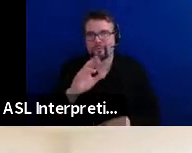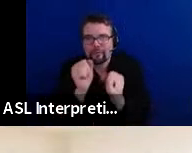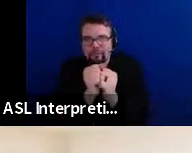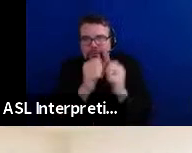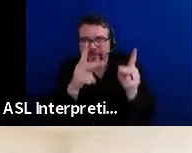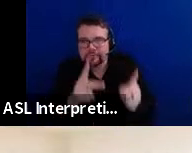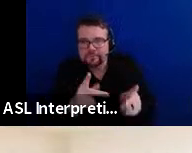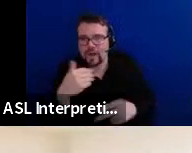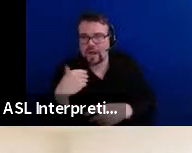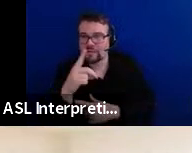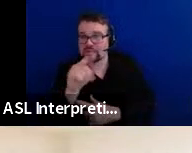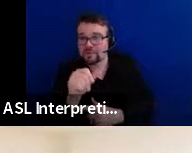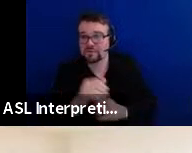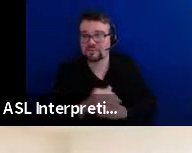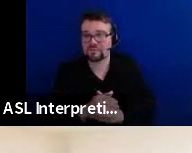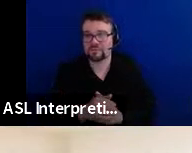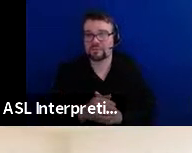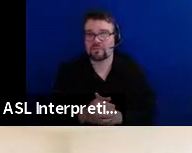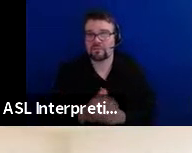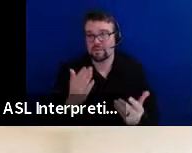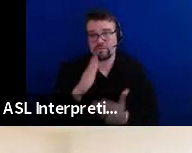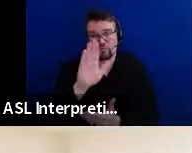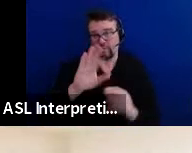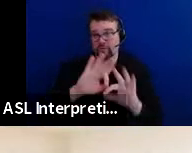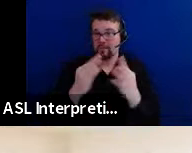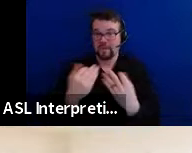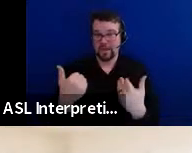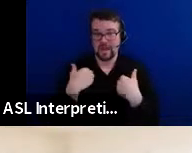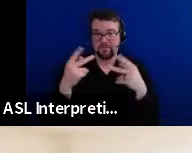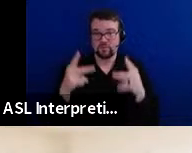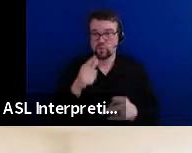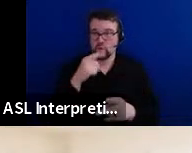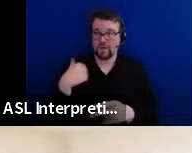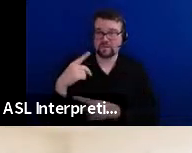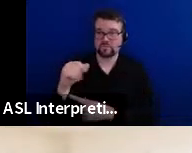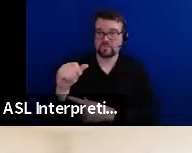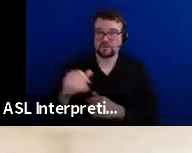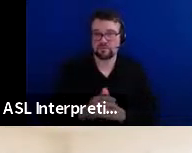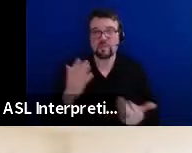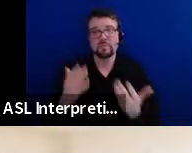MAYBE IT IS SOMEONE IN YOUR FAMILY. MAYBE IT WILL BE YOU TWENTY YEARS FROM NOW.